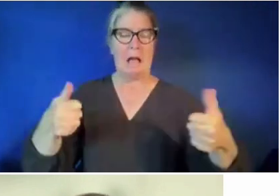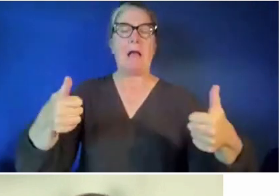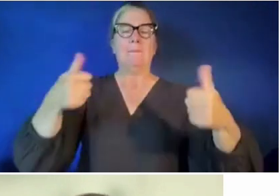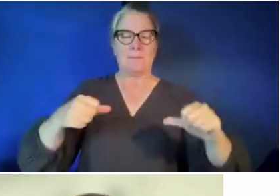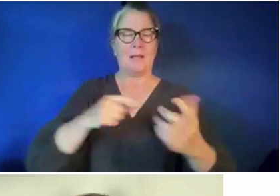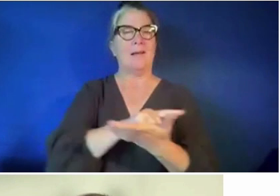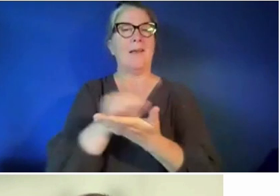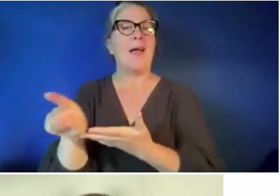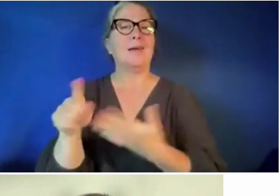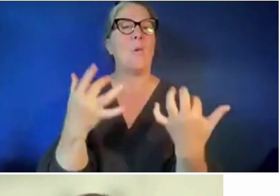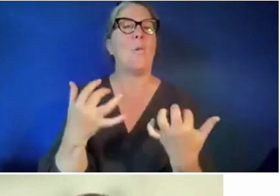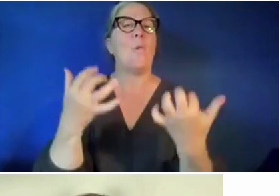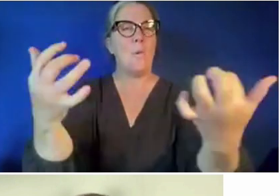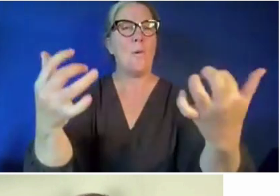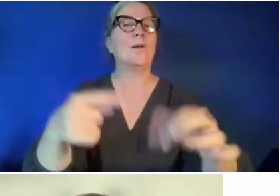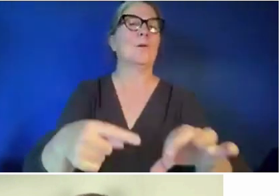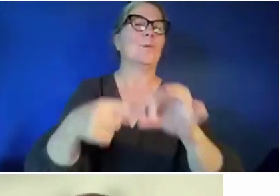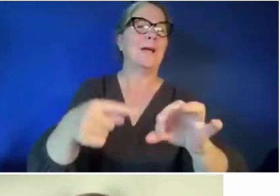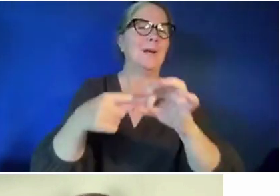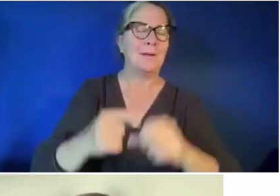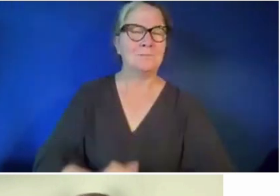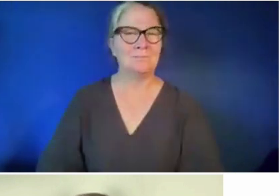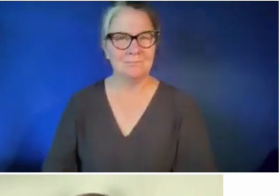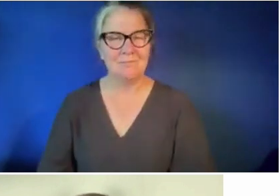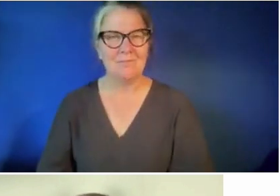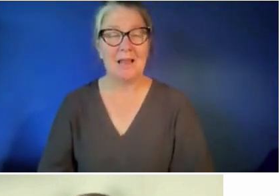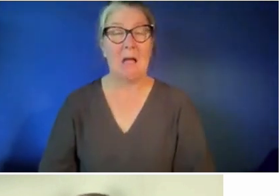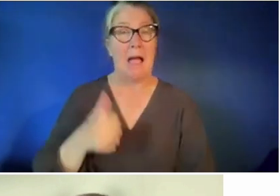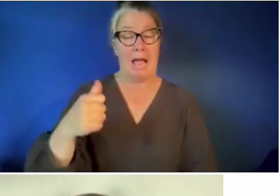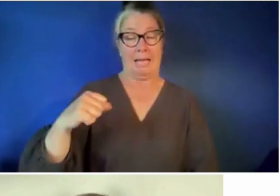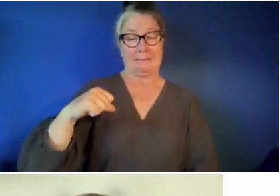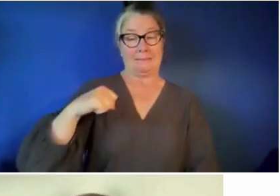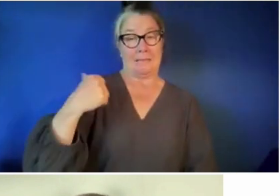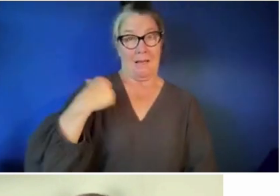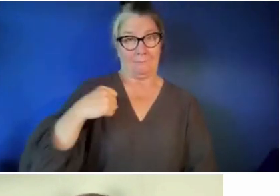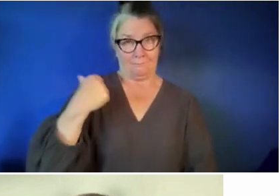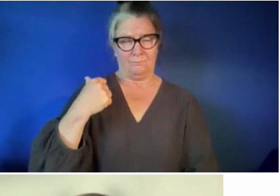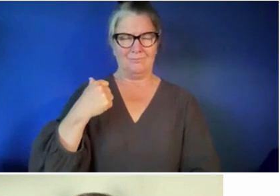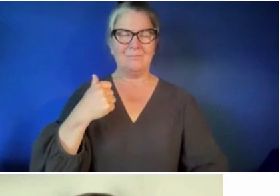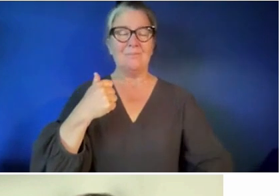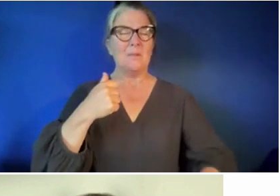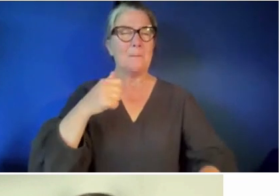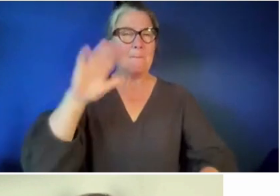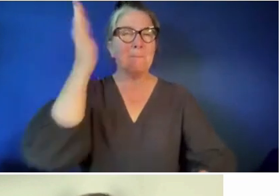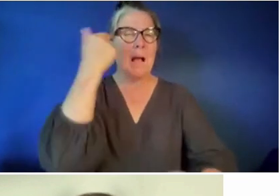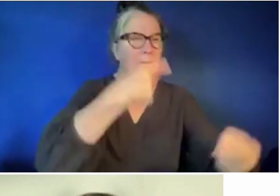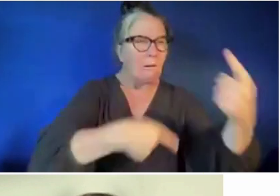So our first question, staff have answered in the census that work-life balance and work satisfaction